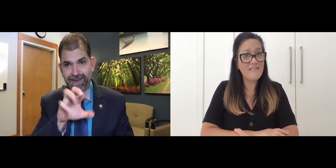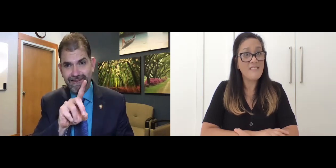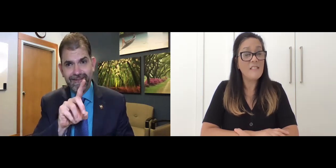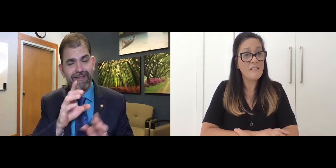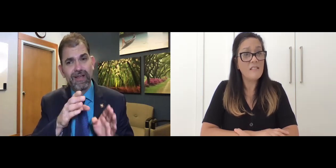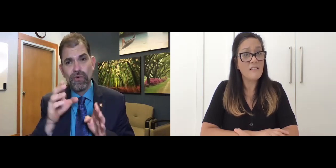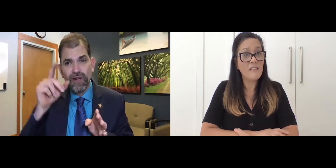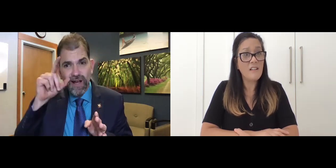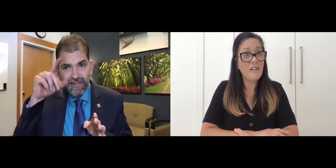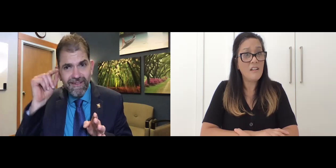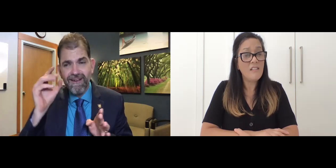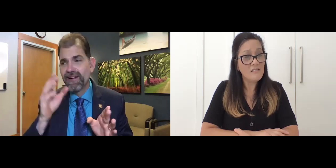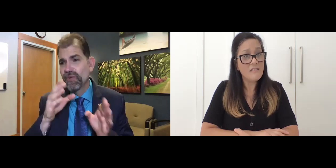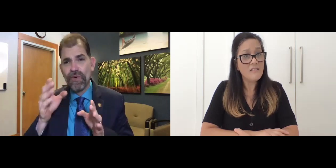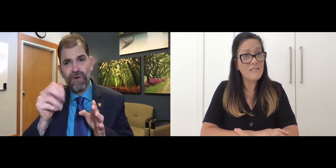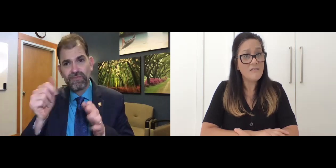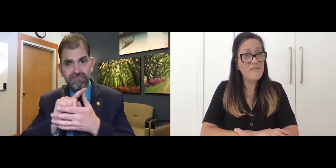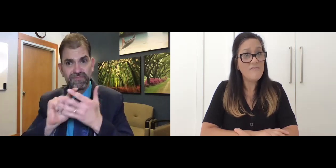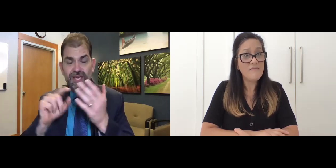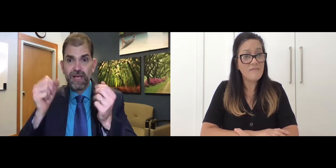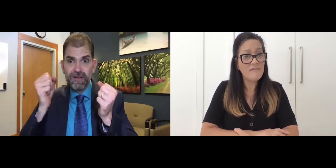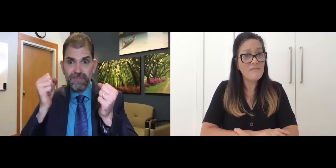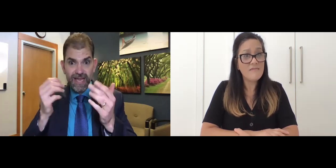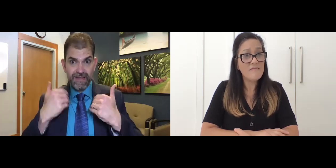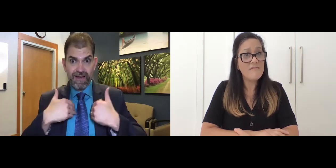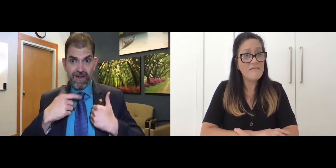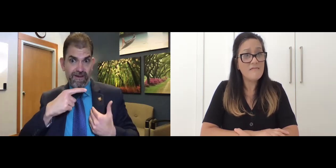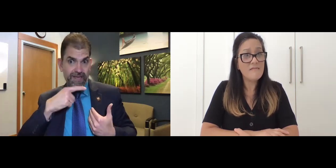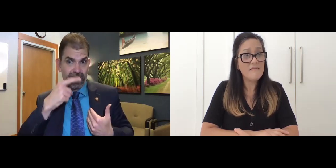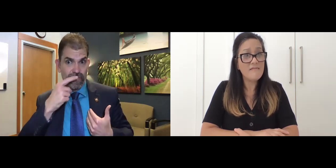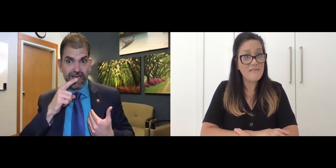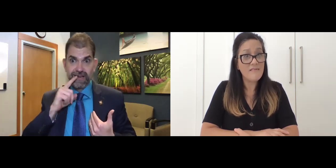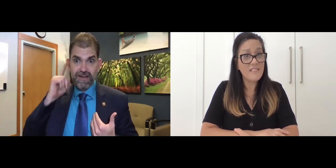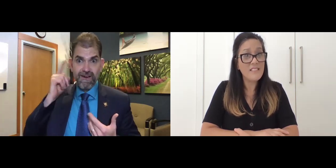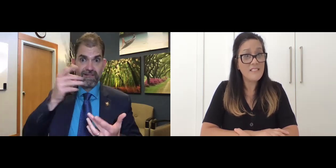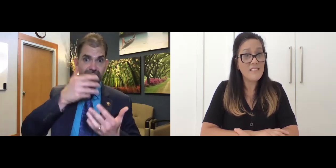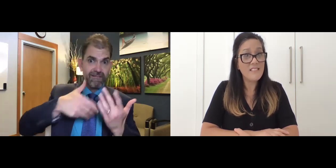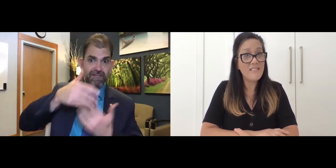RIT, NTID, and Gallaudet, where we have hearing and